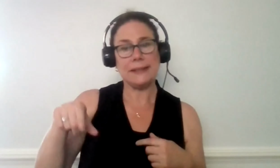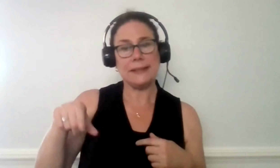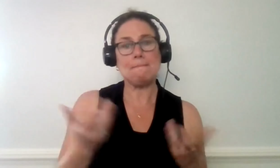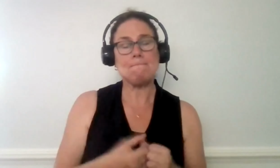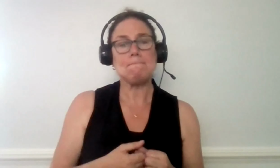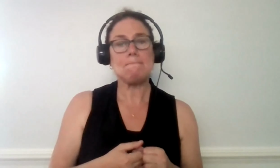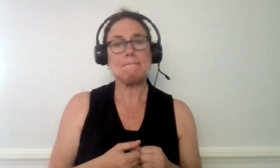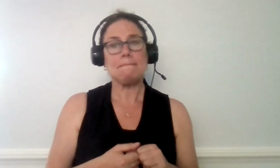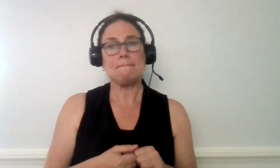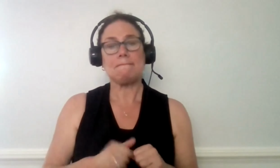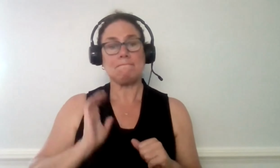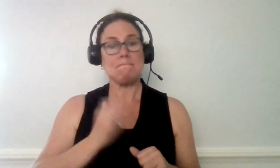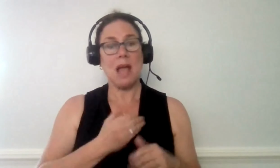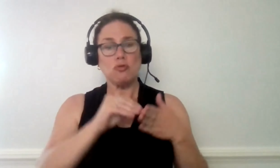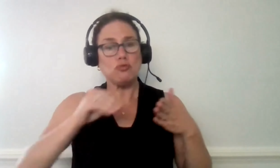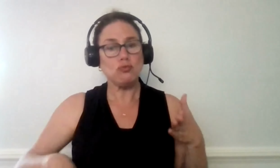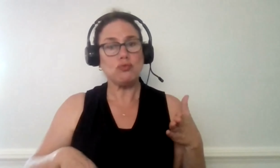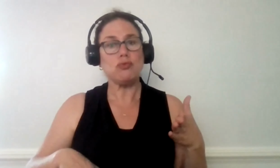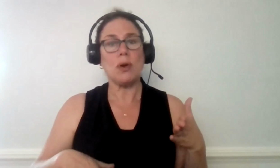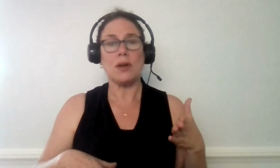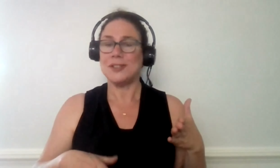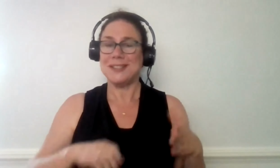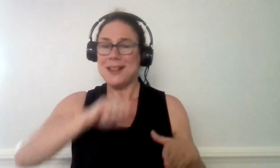Because our students love placing their backpacks everywhere.